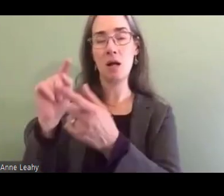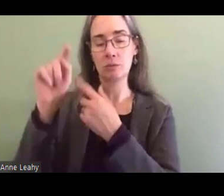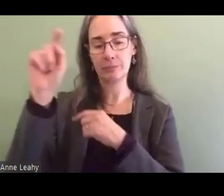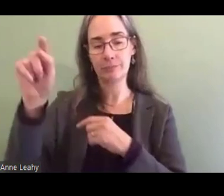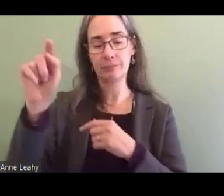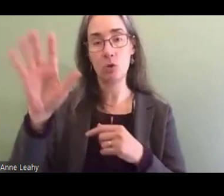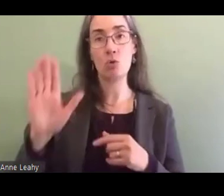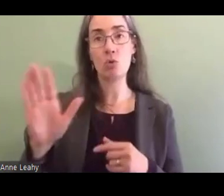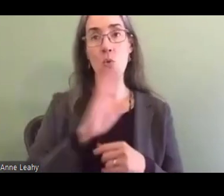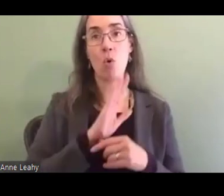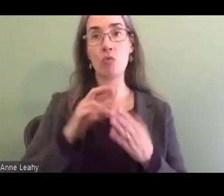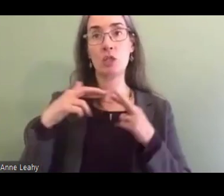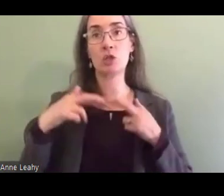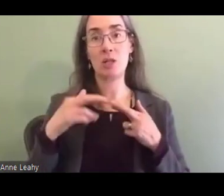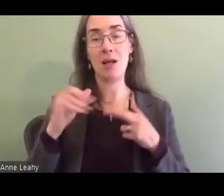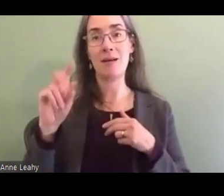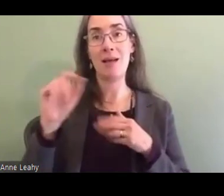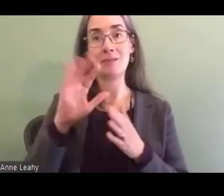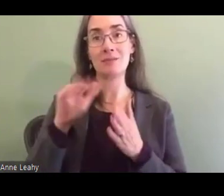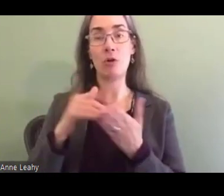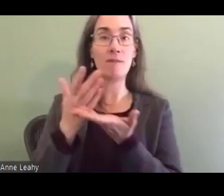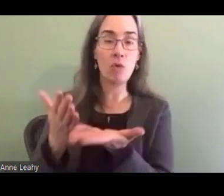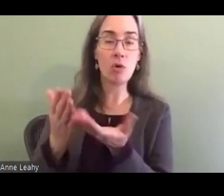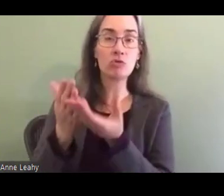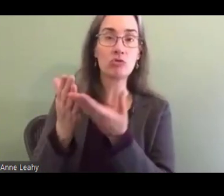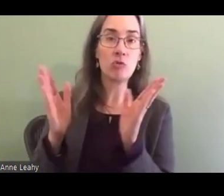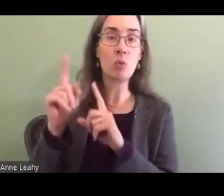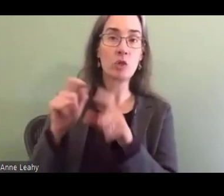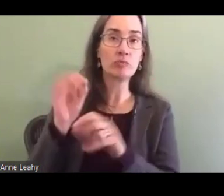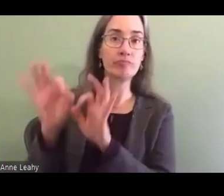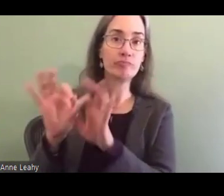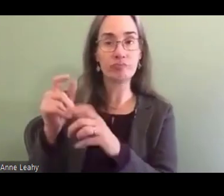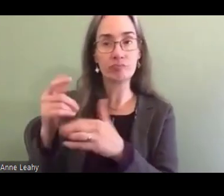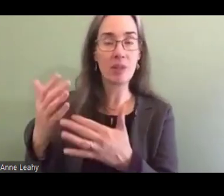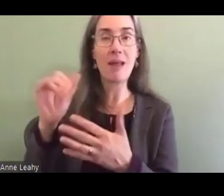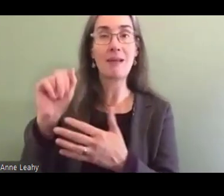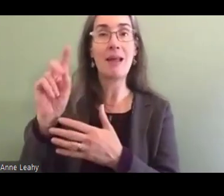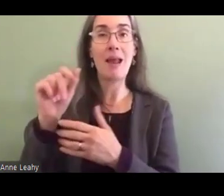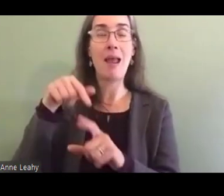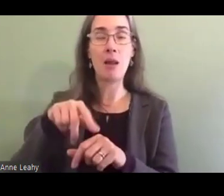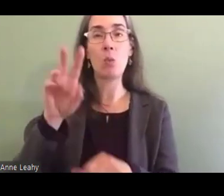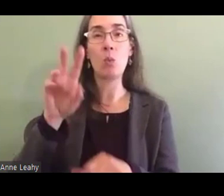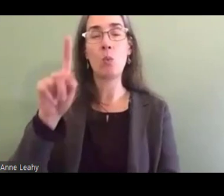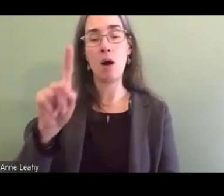for general questions about the ADA at 1‑800‑949‑4232.